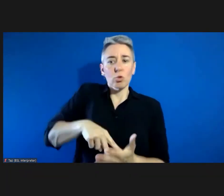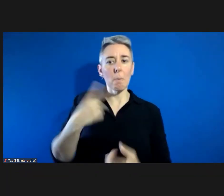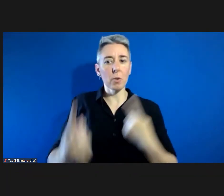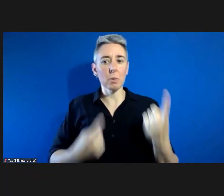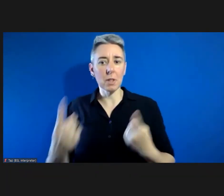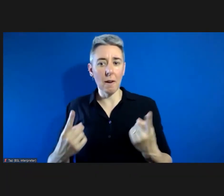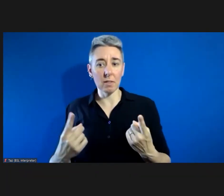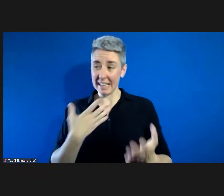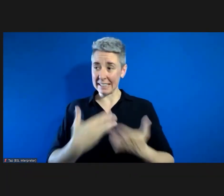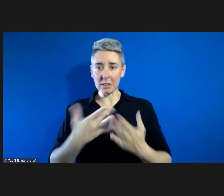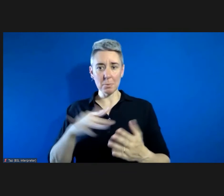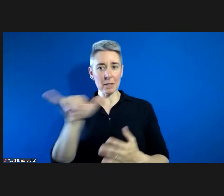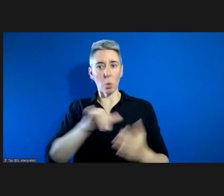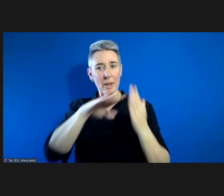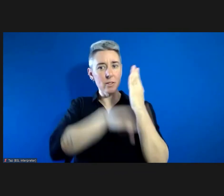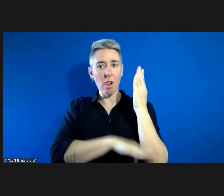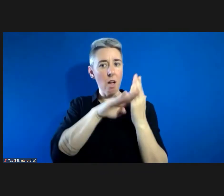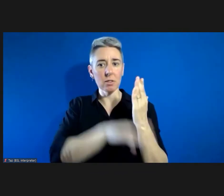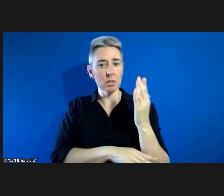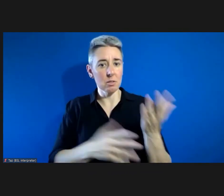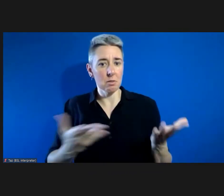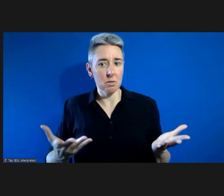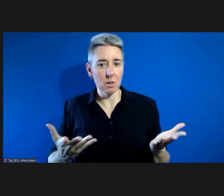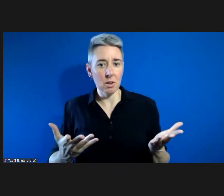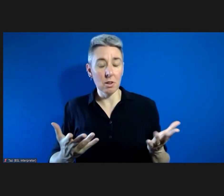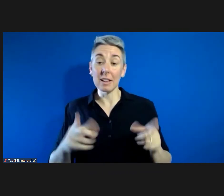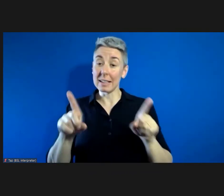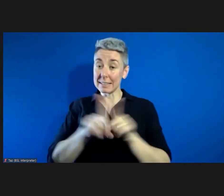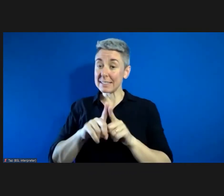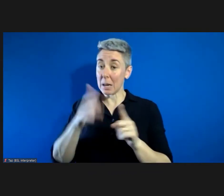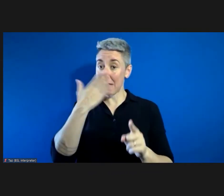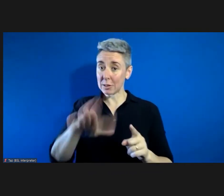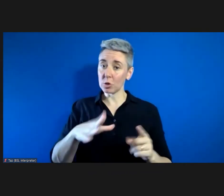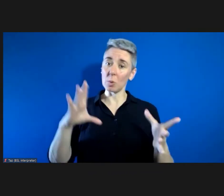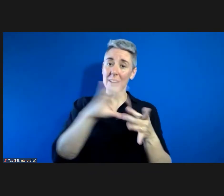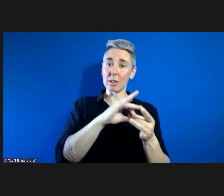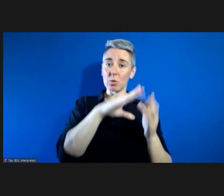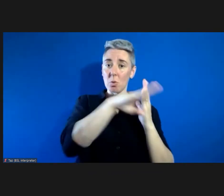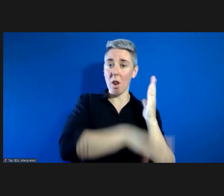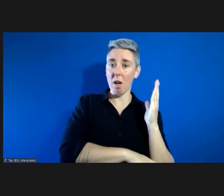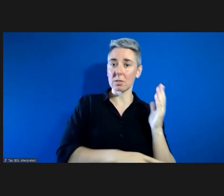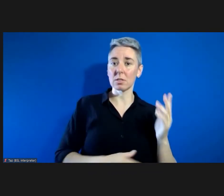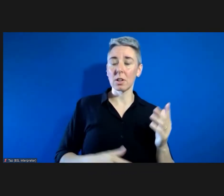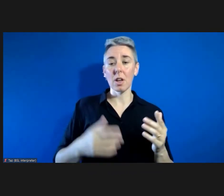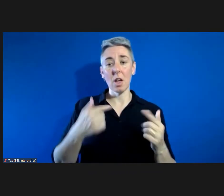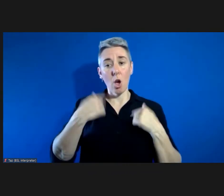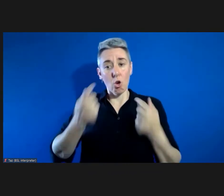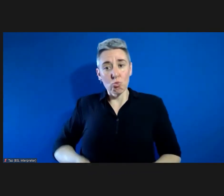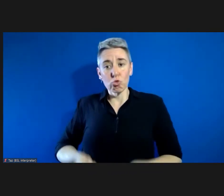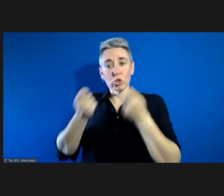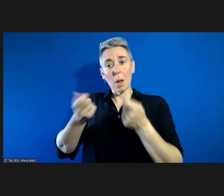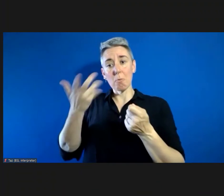So as I say, my attitude to class is I was brought up by the strongest, most intelligent person that I will ever know,